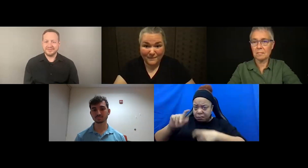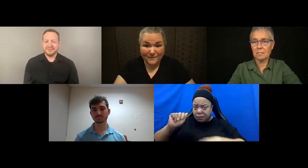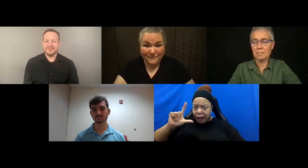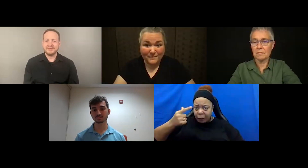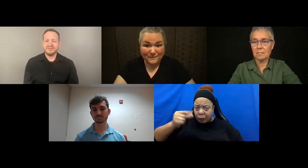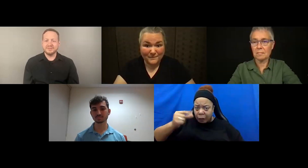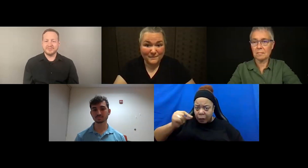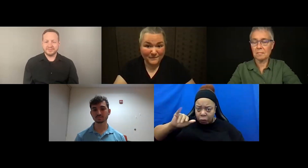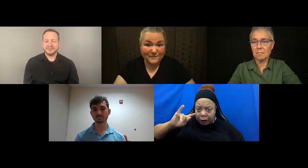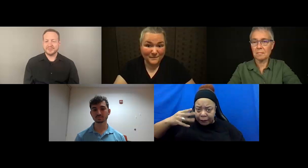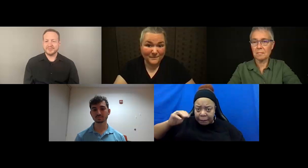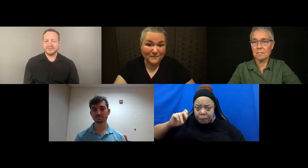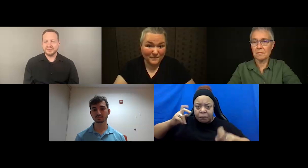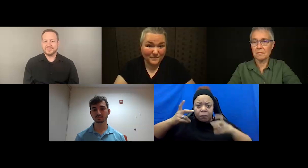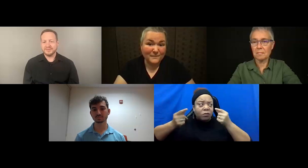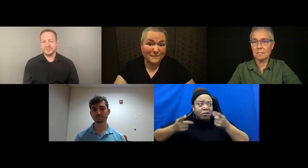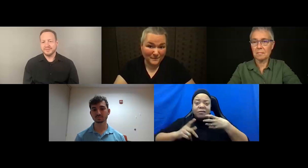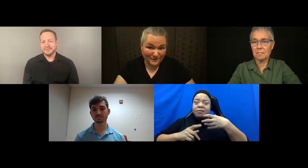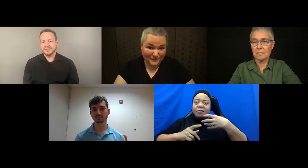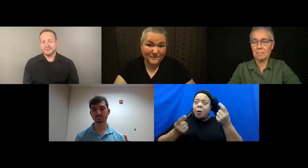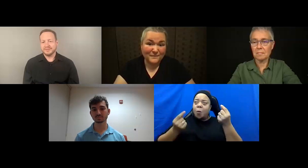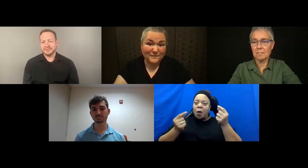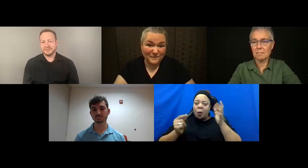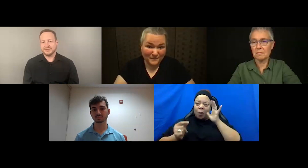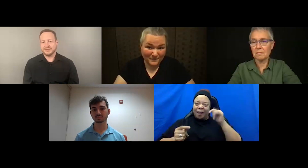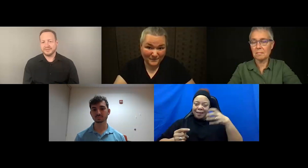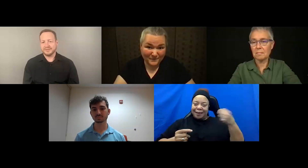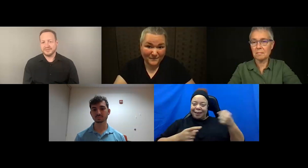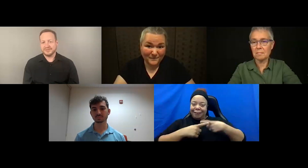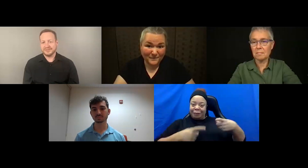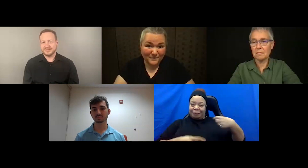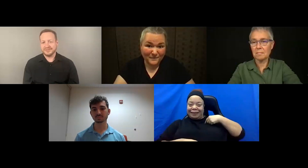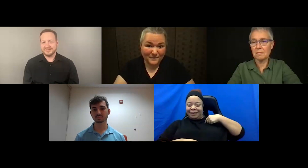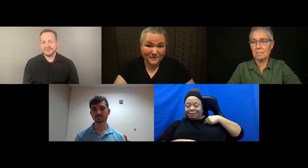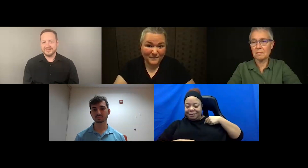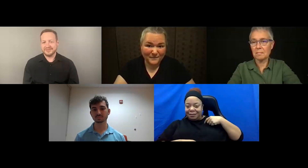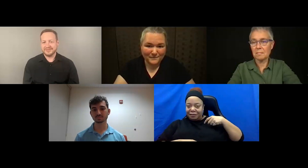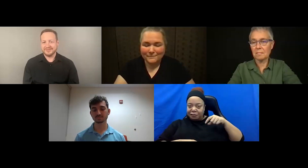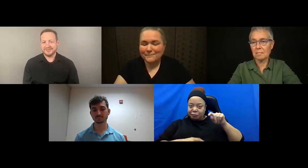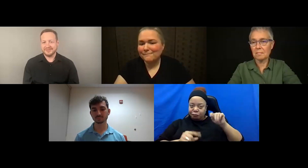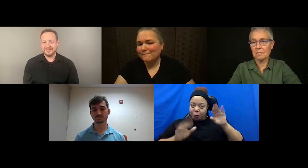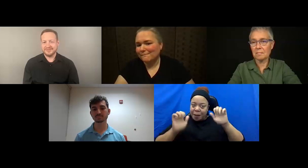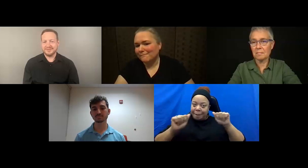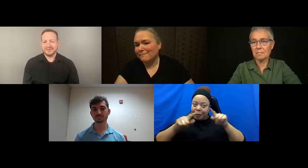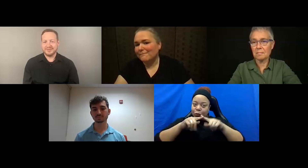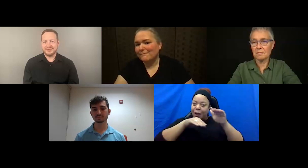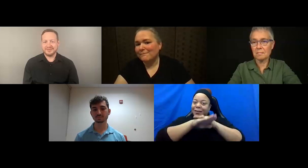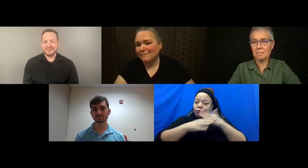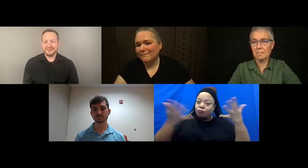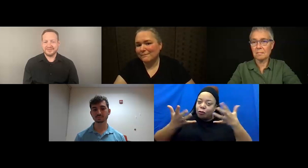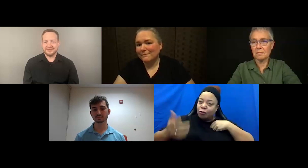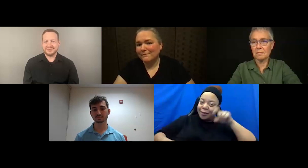There's a lot of different algorithms. What are they taking from me that is needed